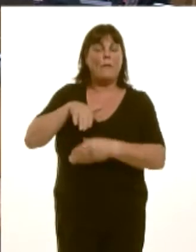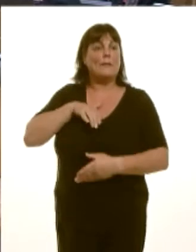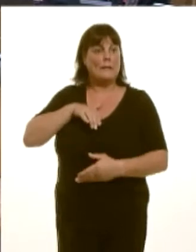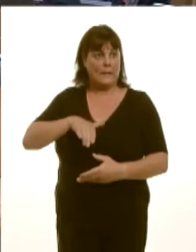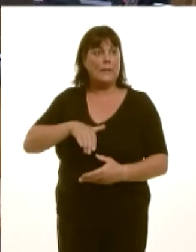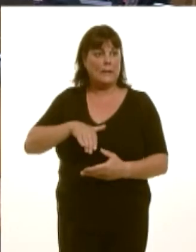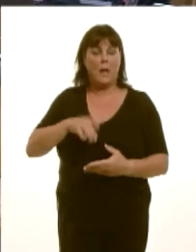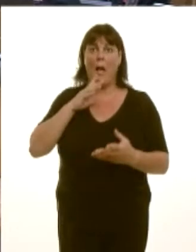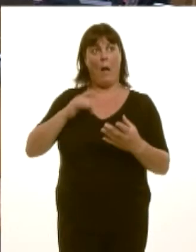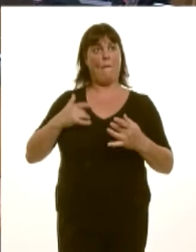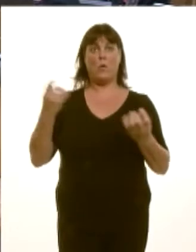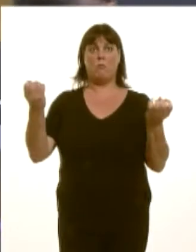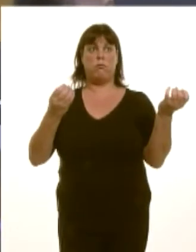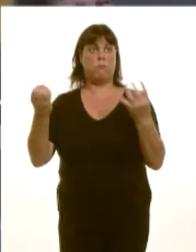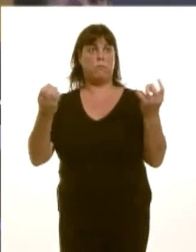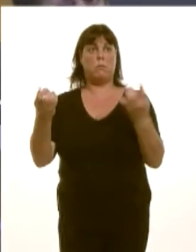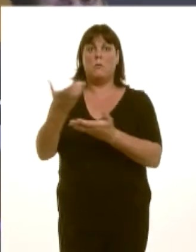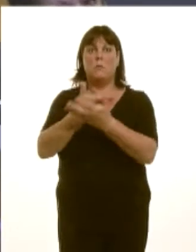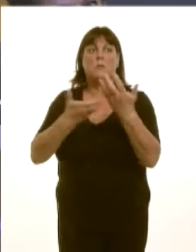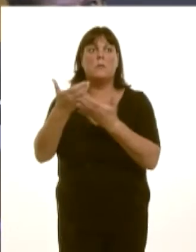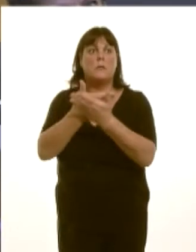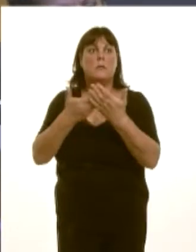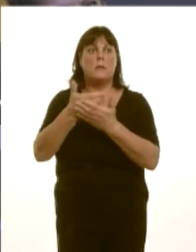Carwyn Jones: The leader of Plaid Cymru is absolutely right to say that things have changed.